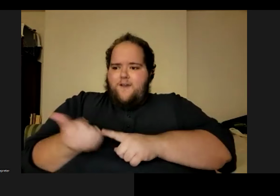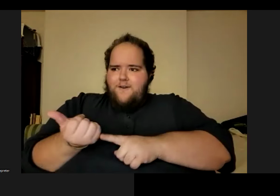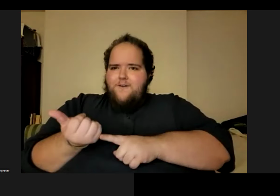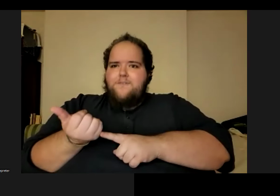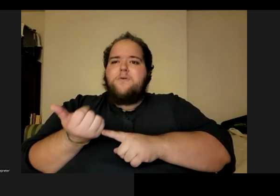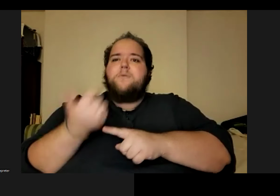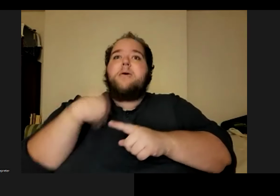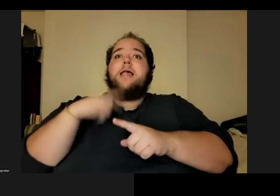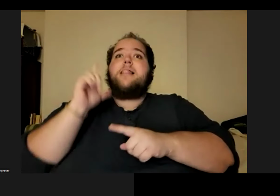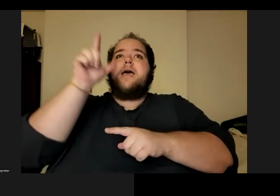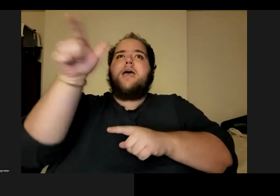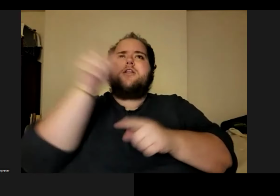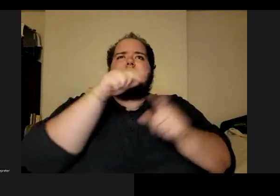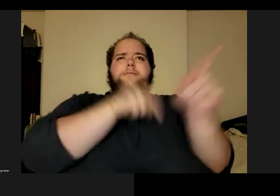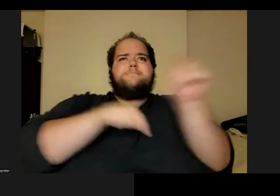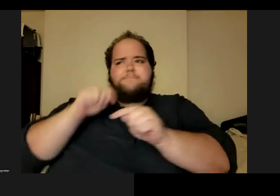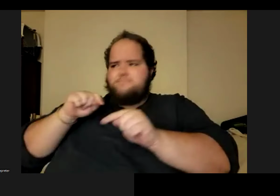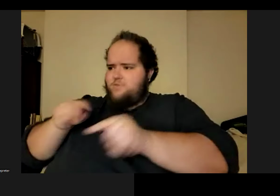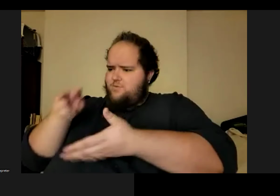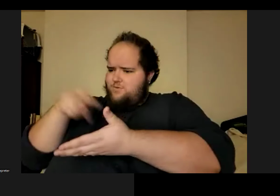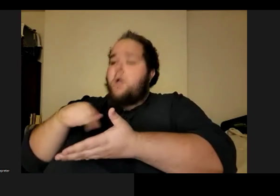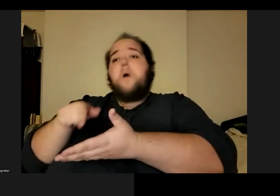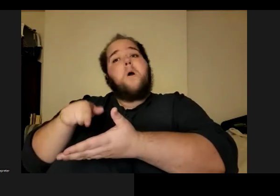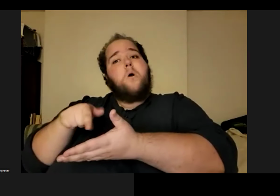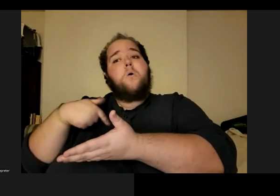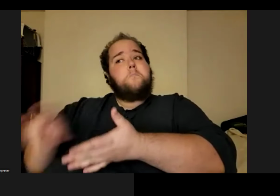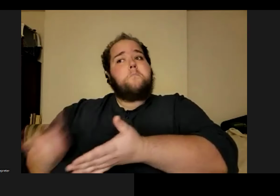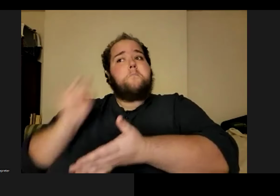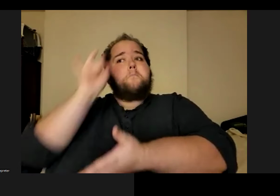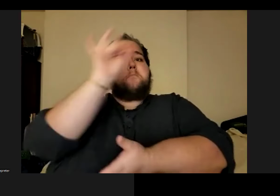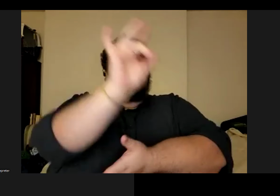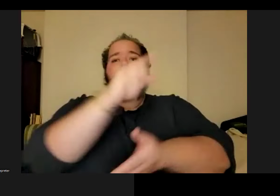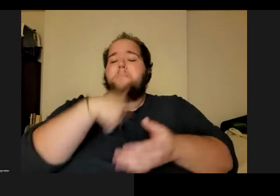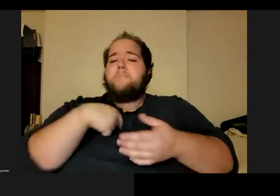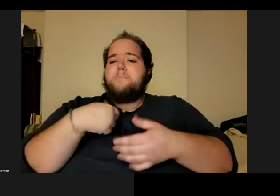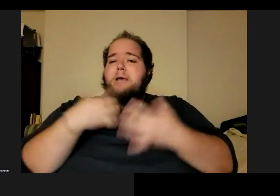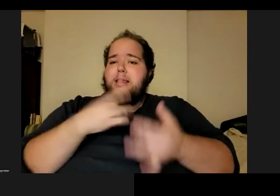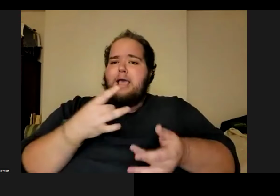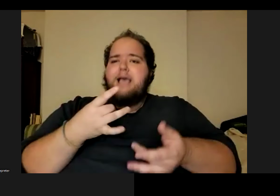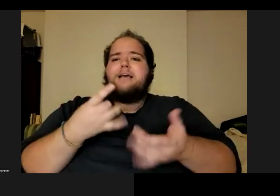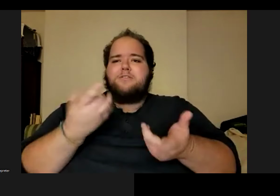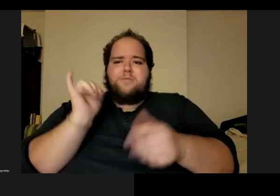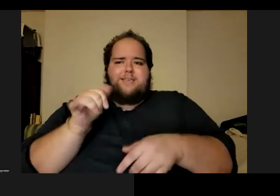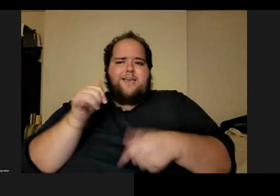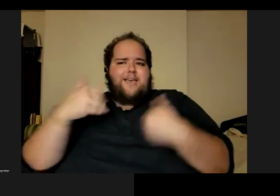So you can fish that out of the abyss if you need to.